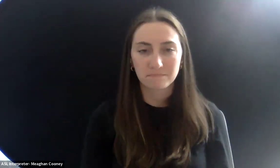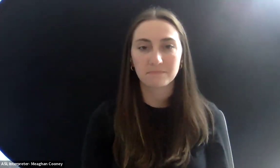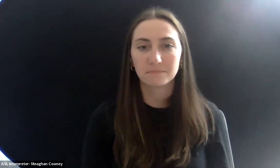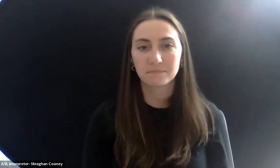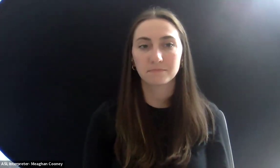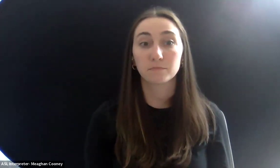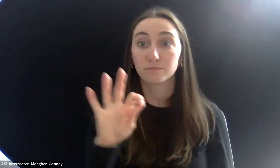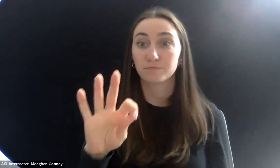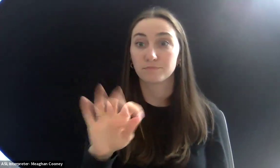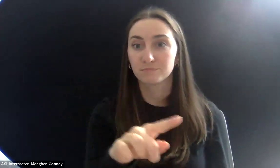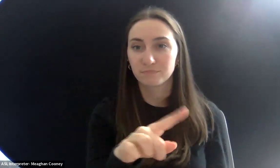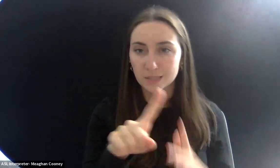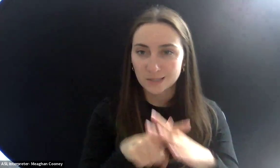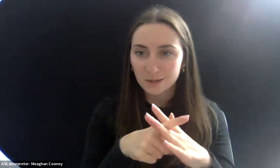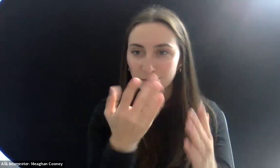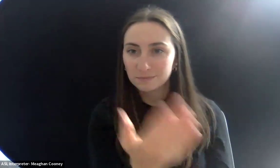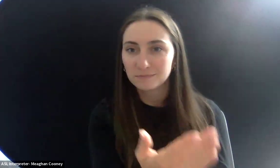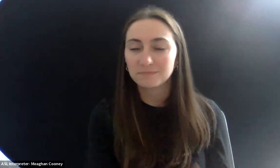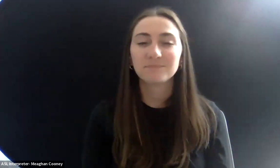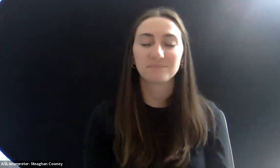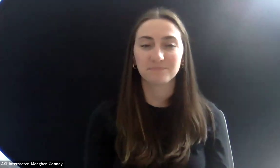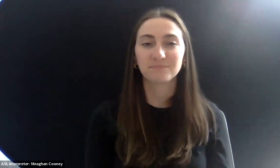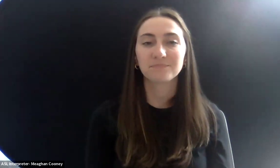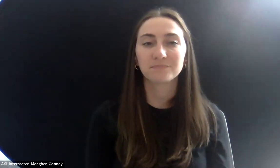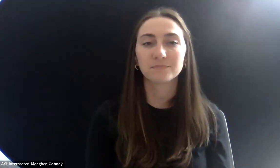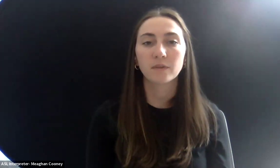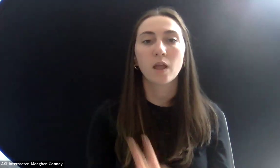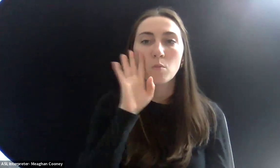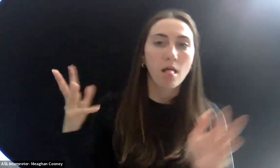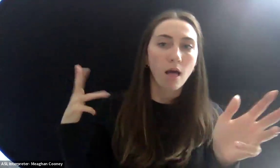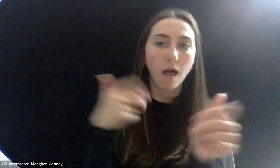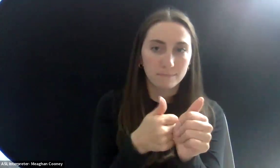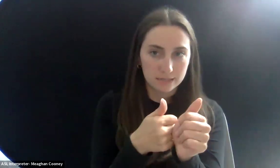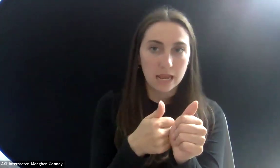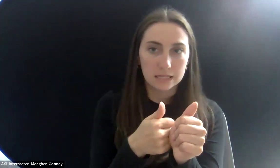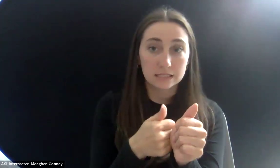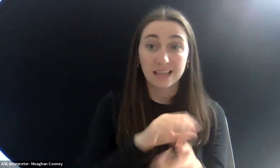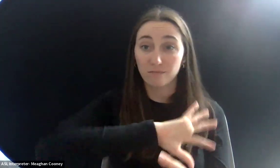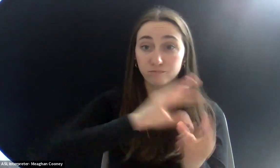OK, we'll start there. So we'll get right into the particular updates we're proposing. There's a total of 3 updates.